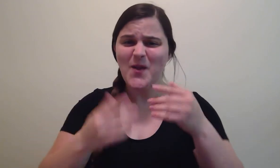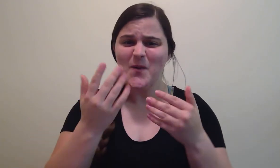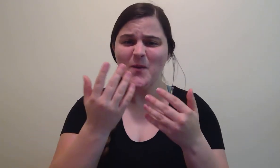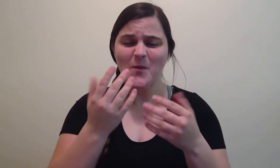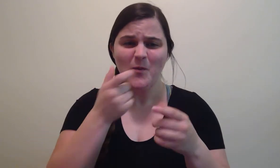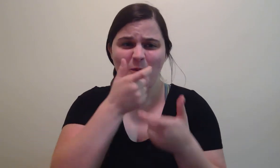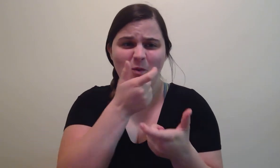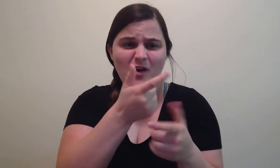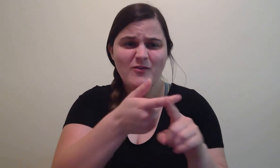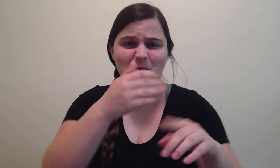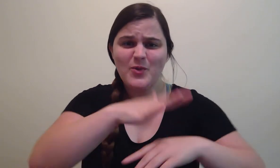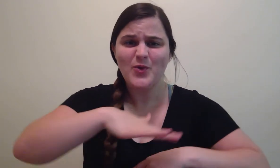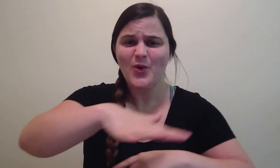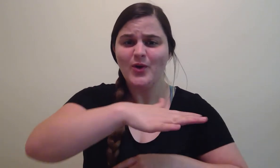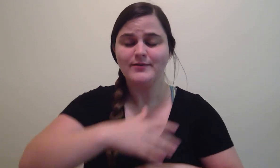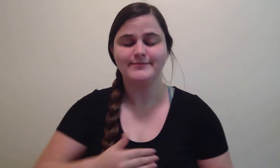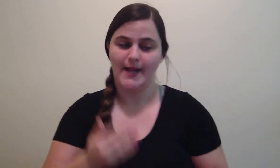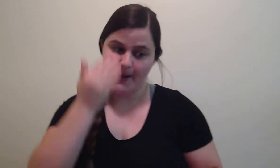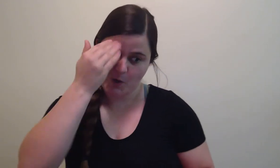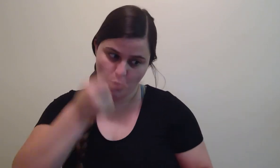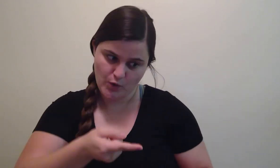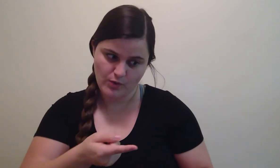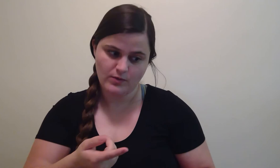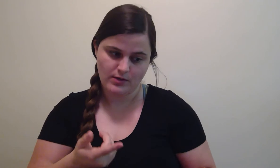She wouldn't even let me watch from the yard. "I know you, sweetheart.